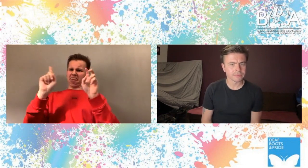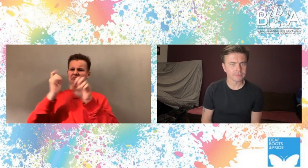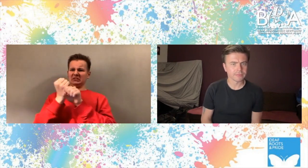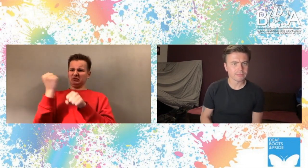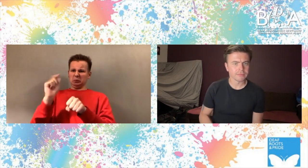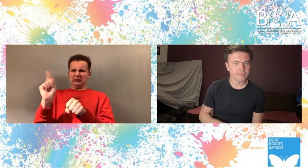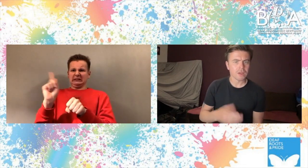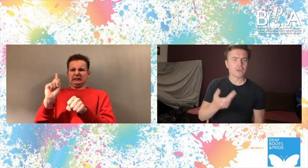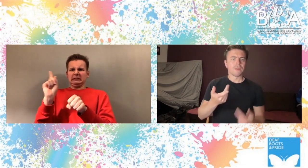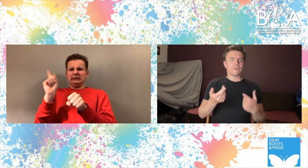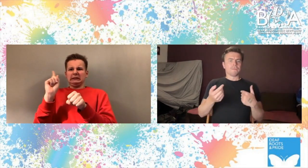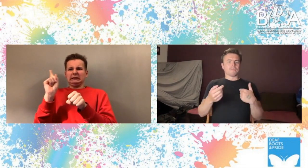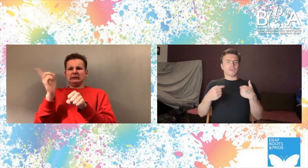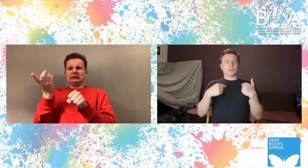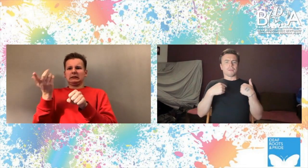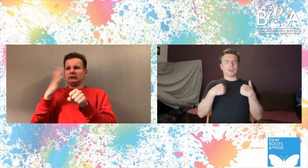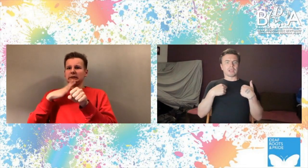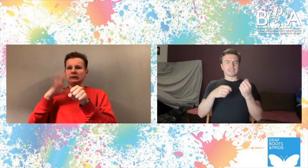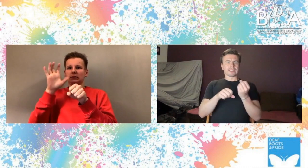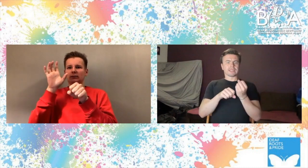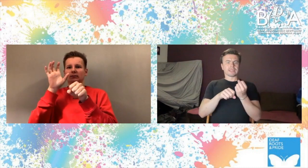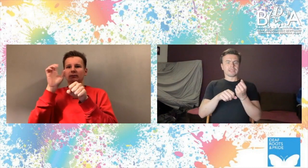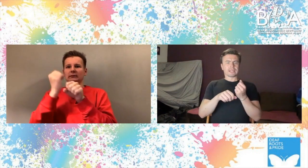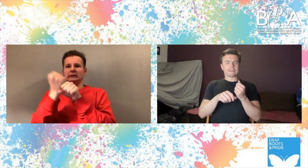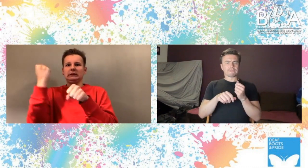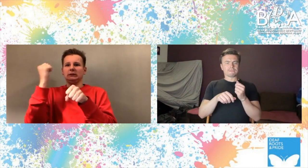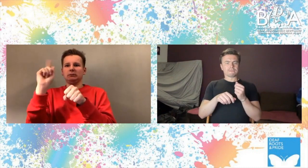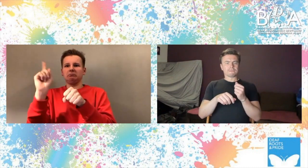How did you find out?